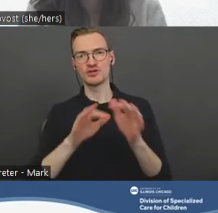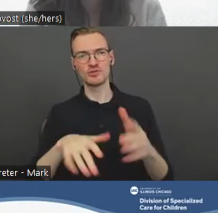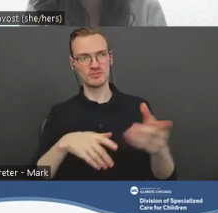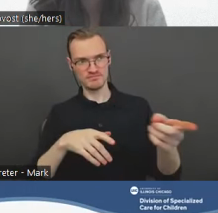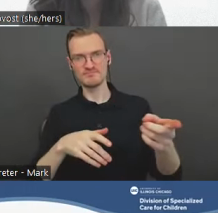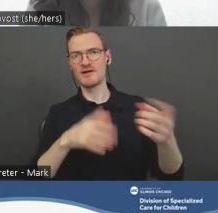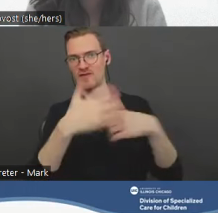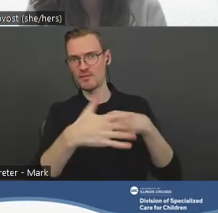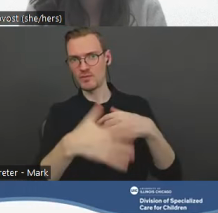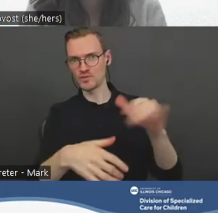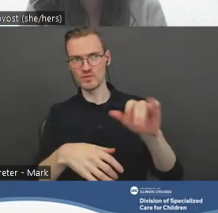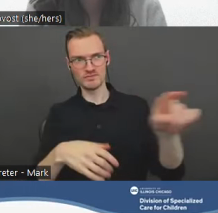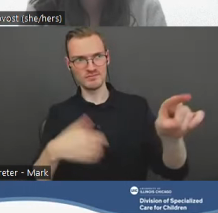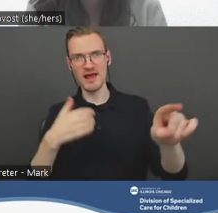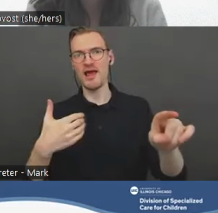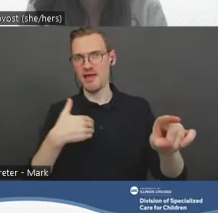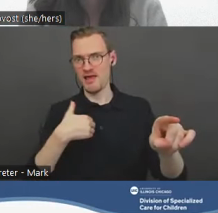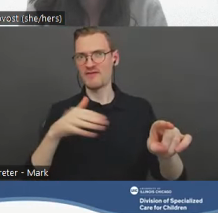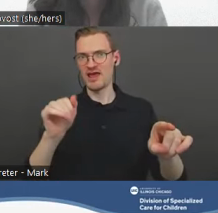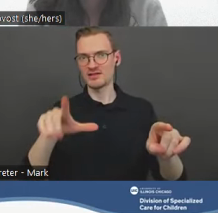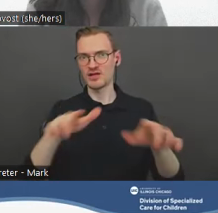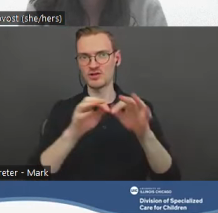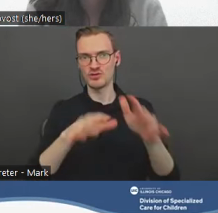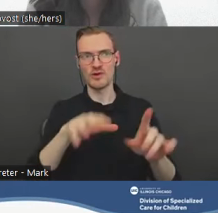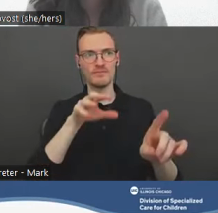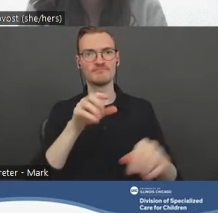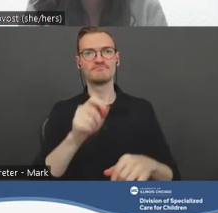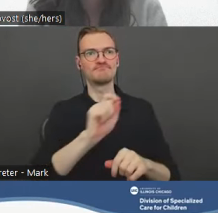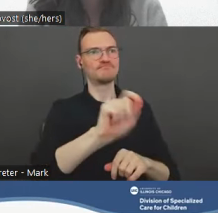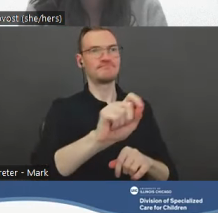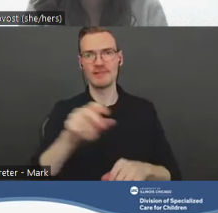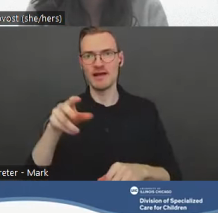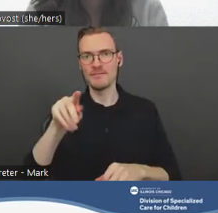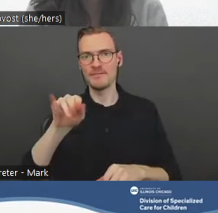see that we have ASL interpreters pinned so you can see the ASL interpretation as it's going on .